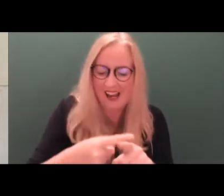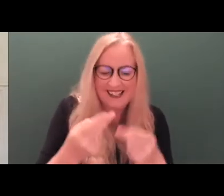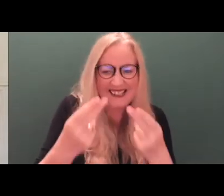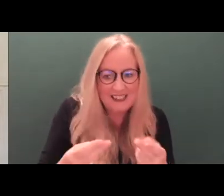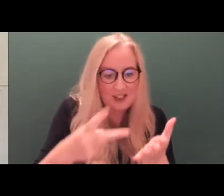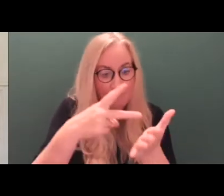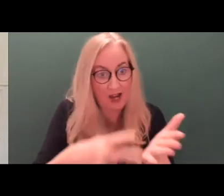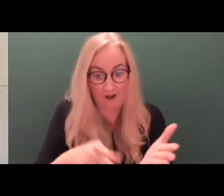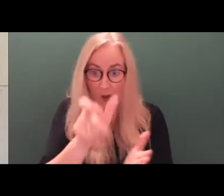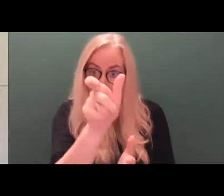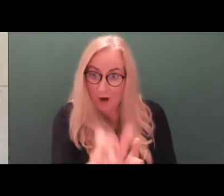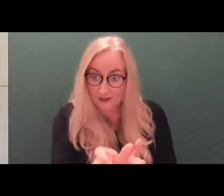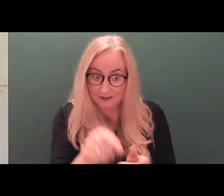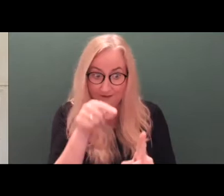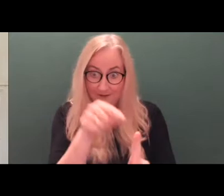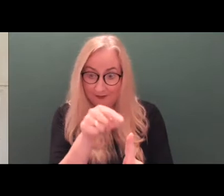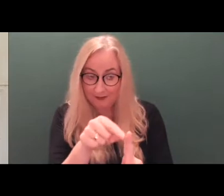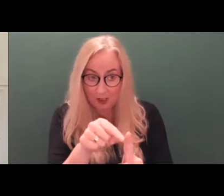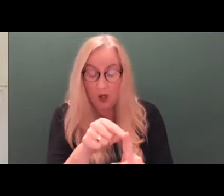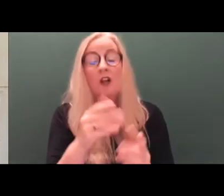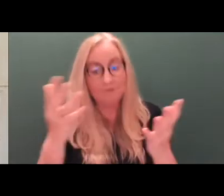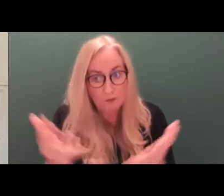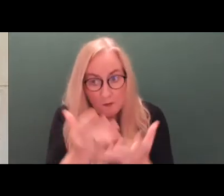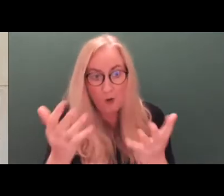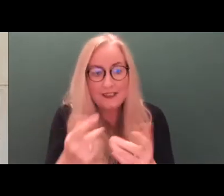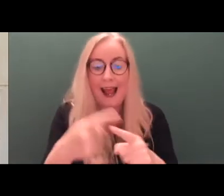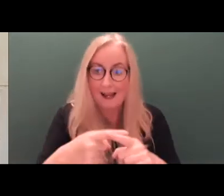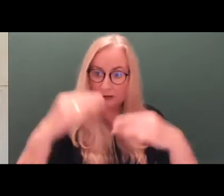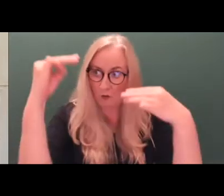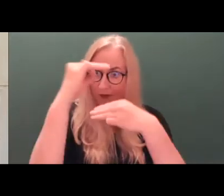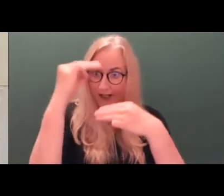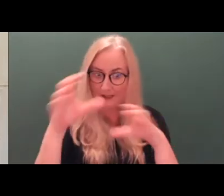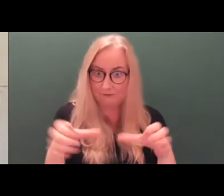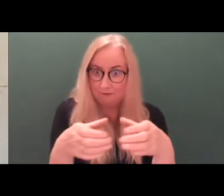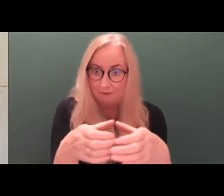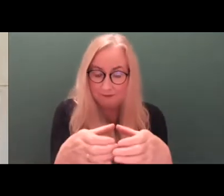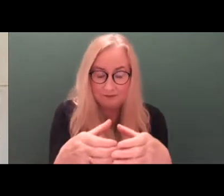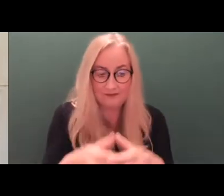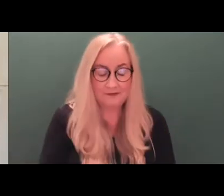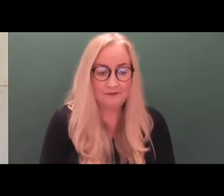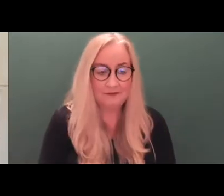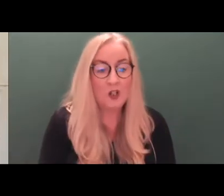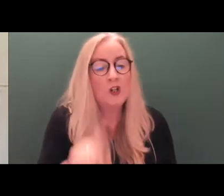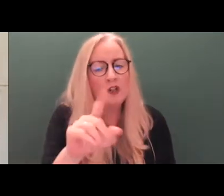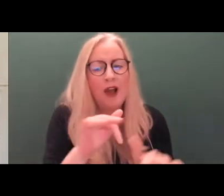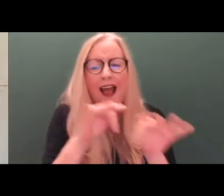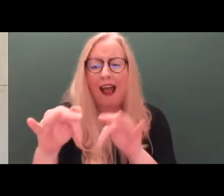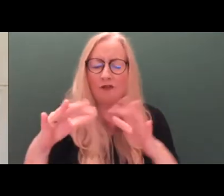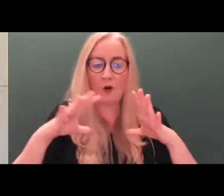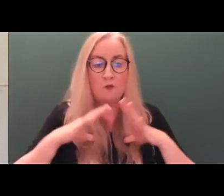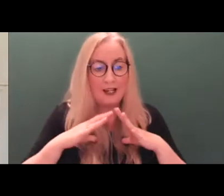person to be sought, promoted and protected. After the break, we are very pleased to have a